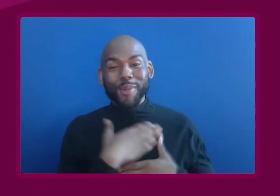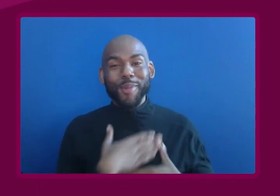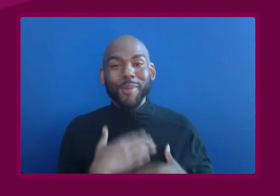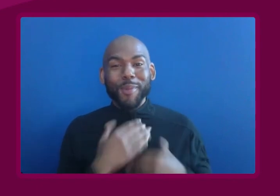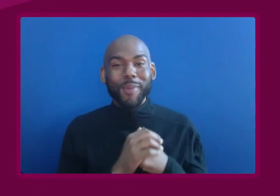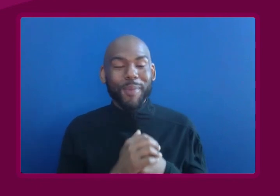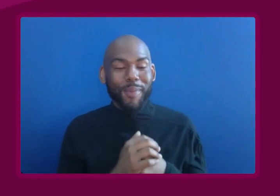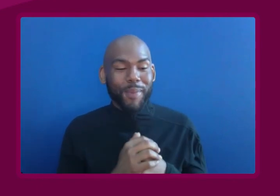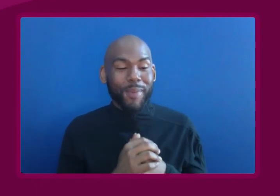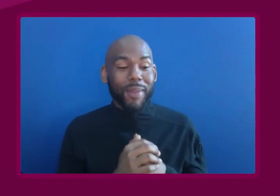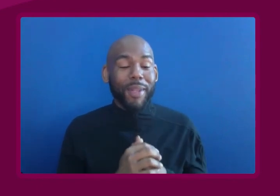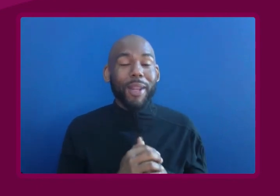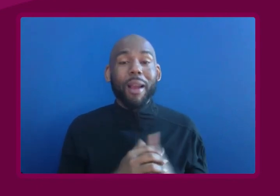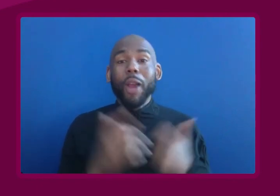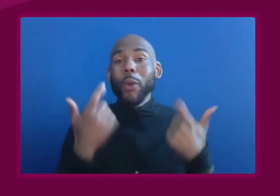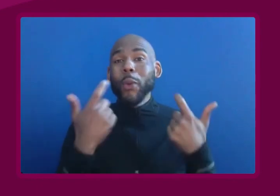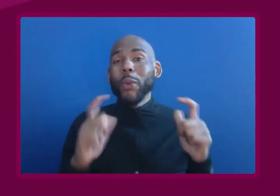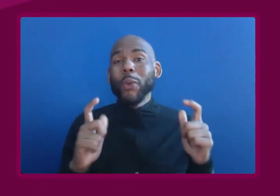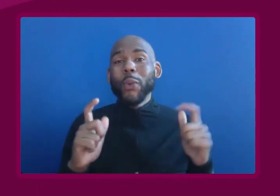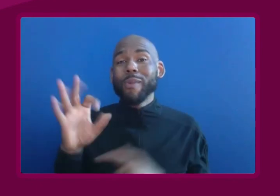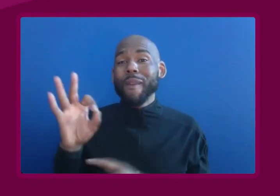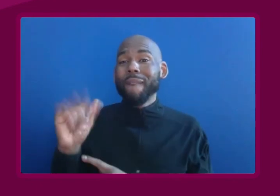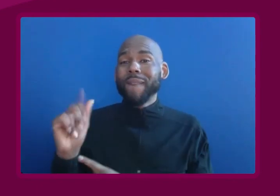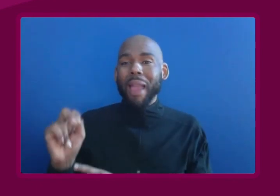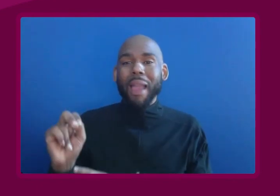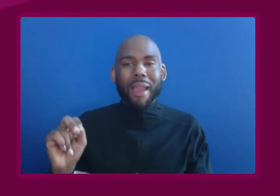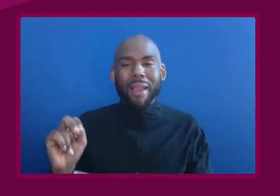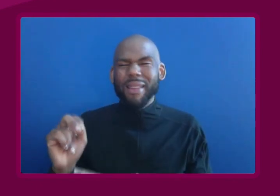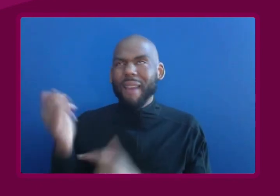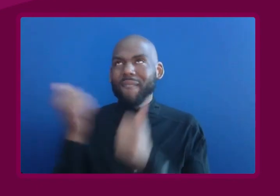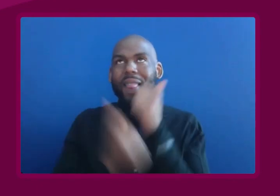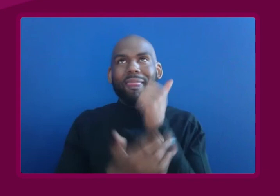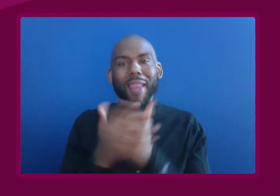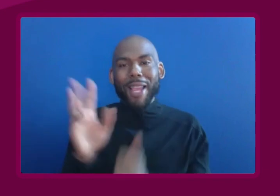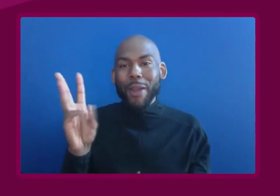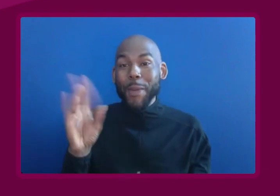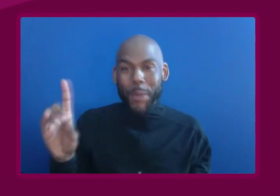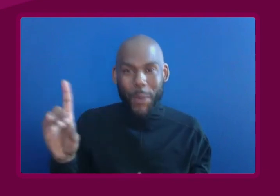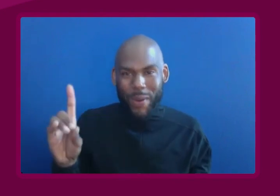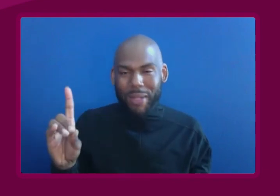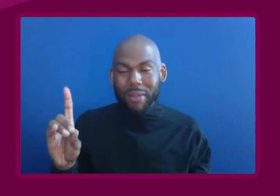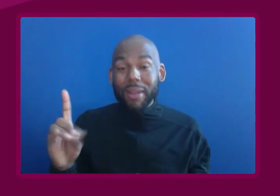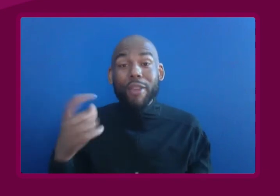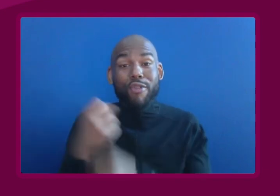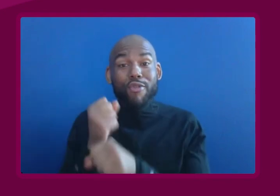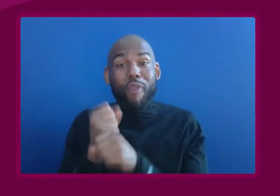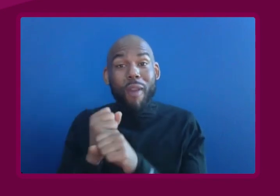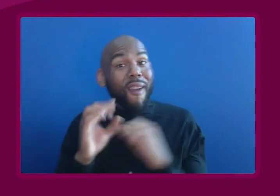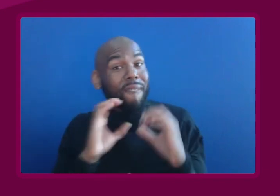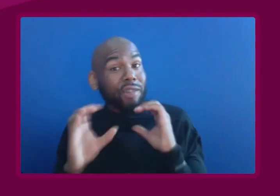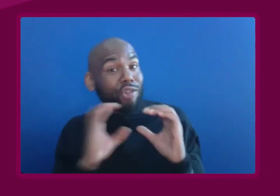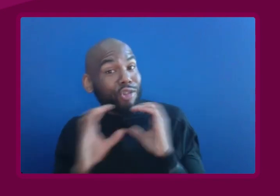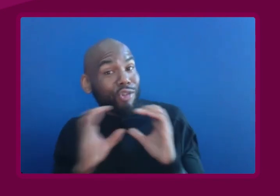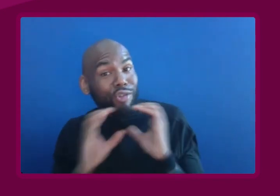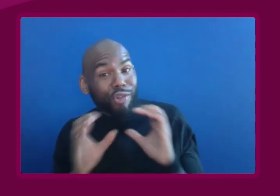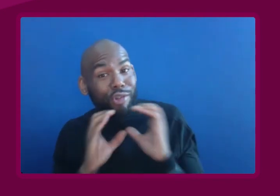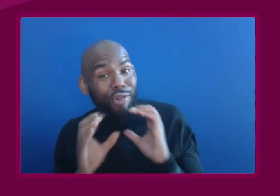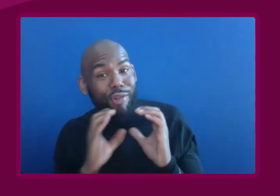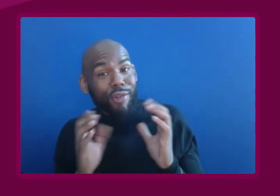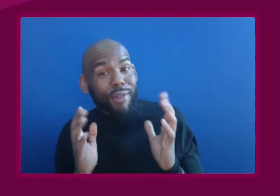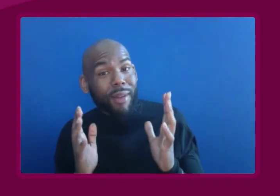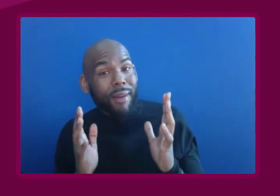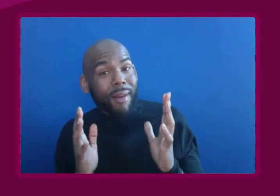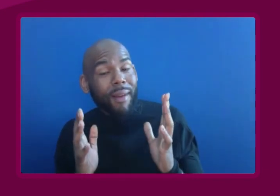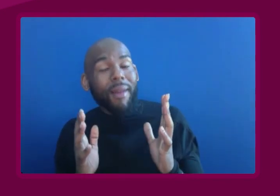I've been a huge fan of everything that WID does, not only around creating conversations